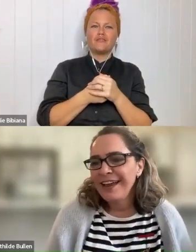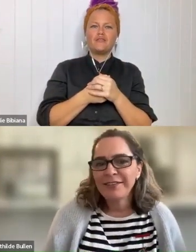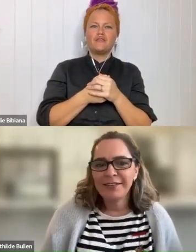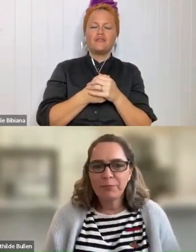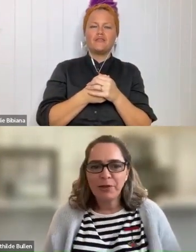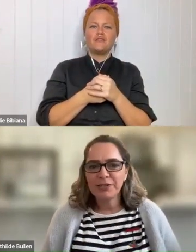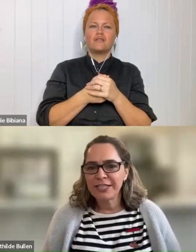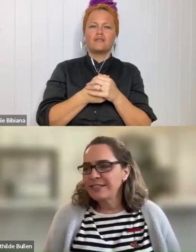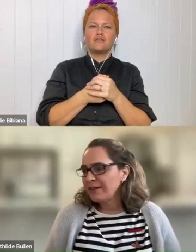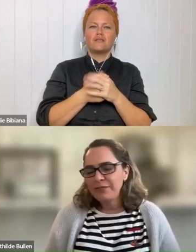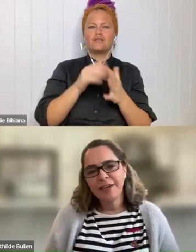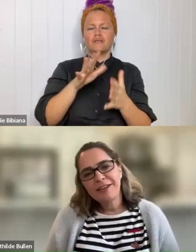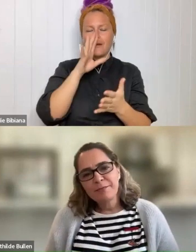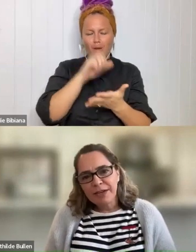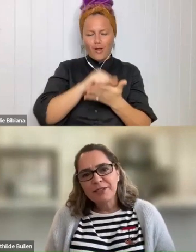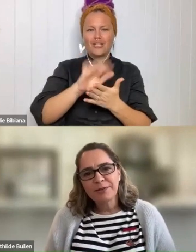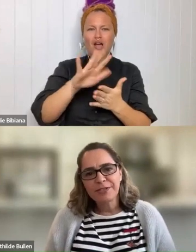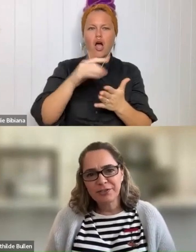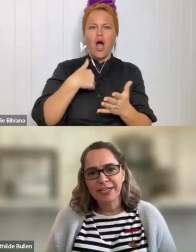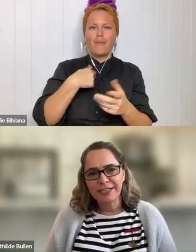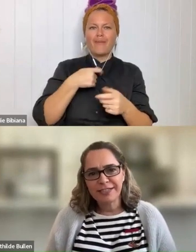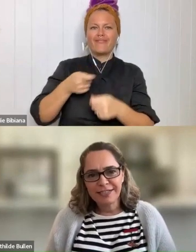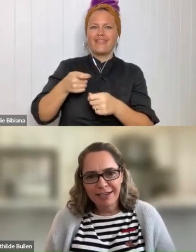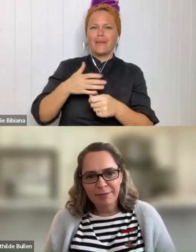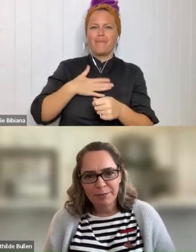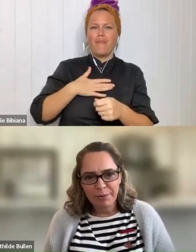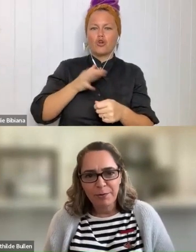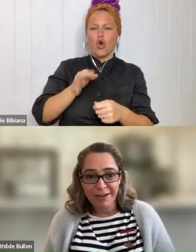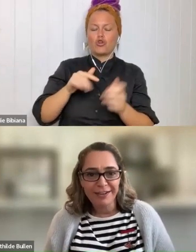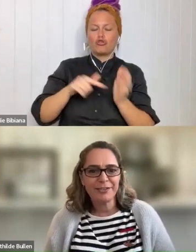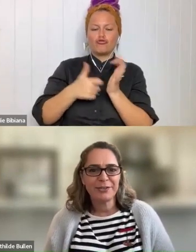And apologies, I'm feeding my dogs treats to keep them quiet.